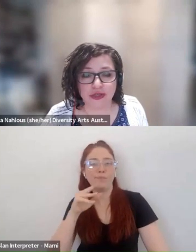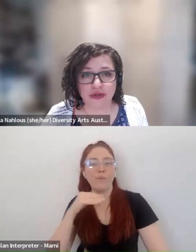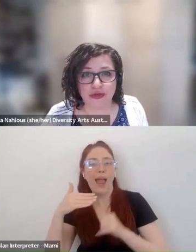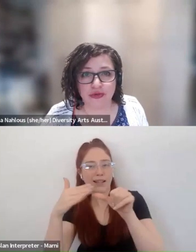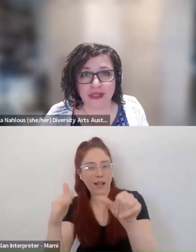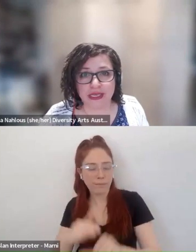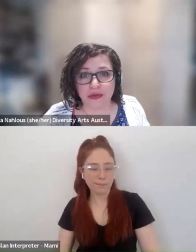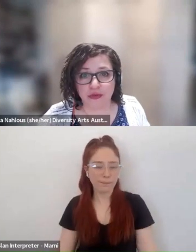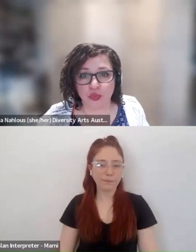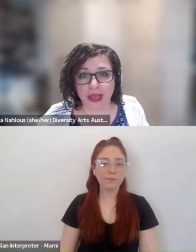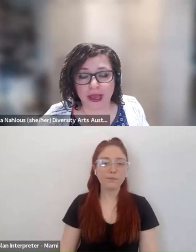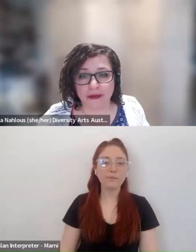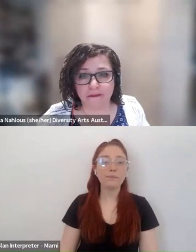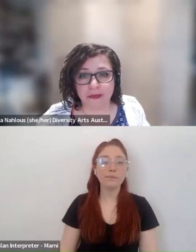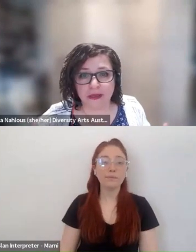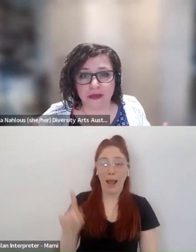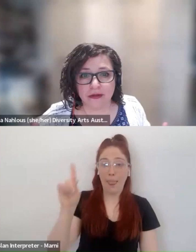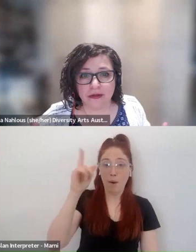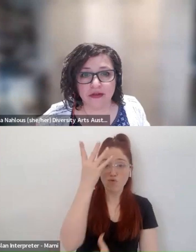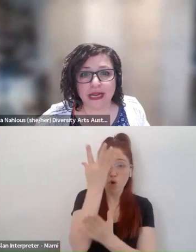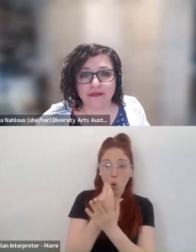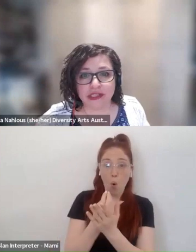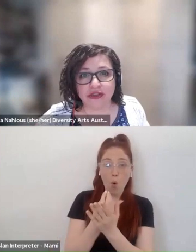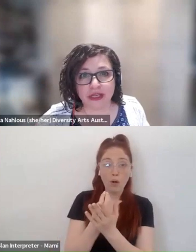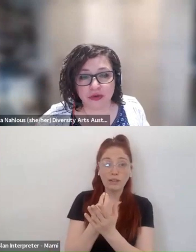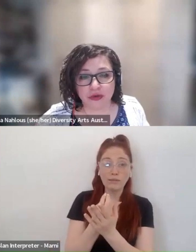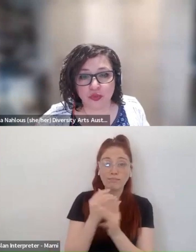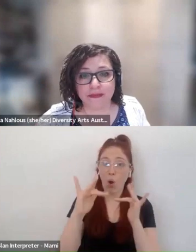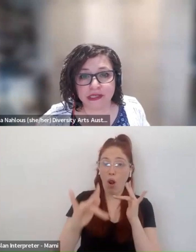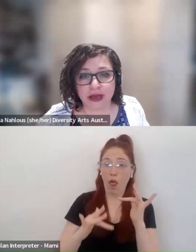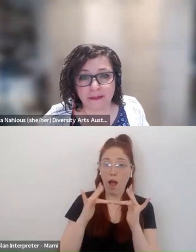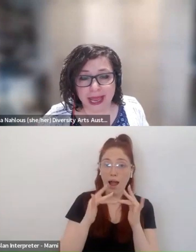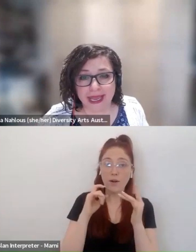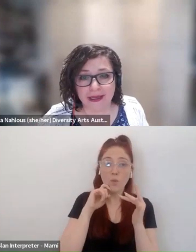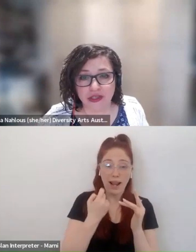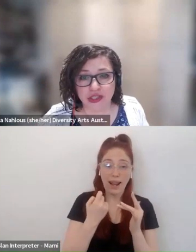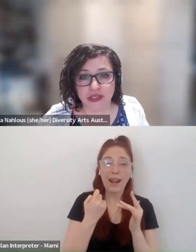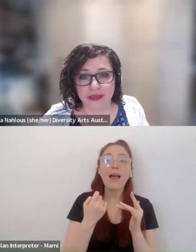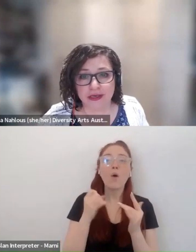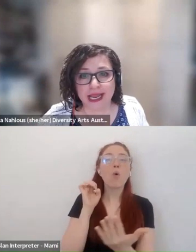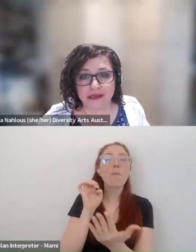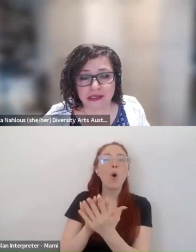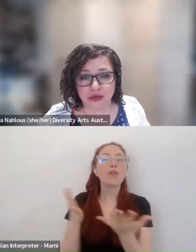to the web, the Creative Australia website page next